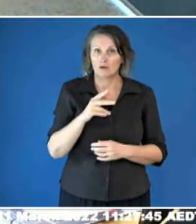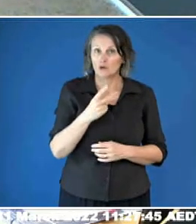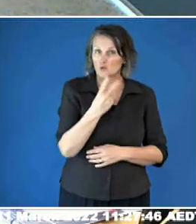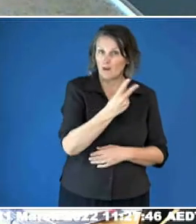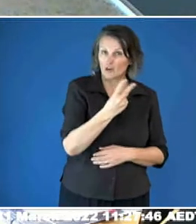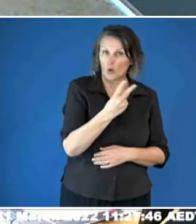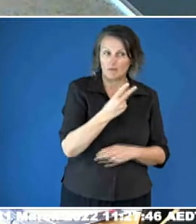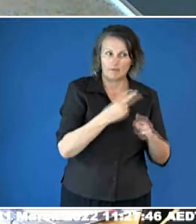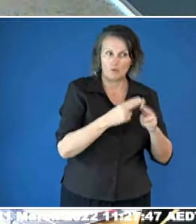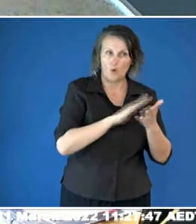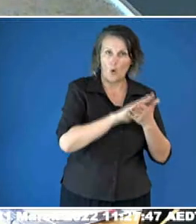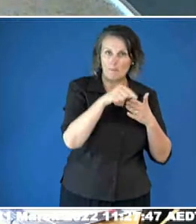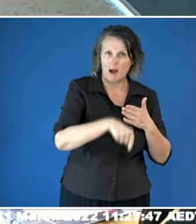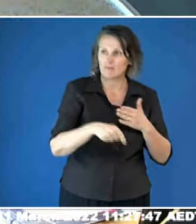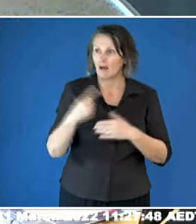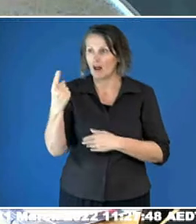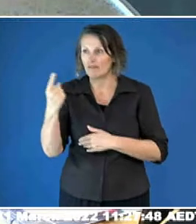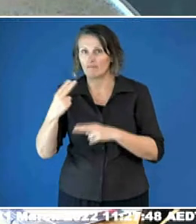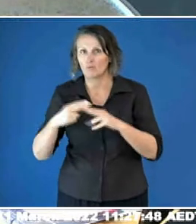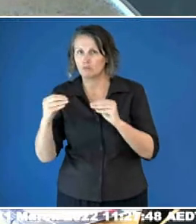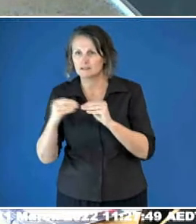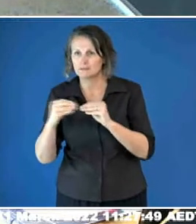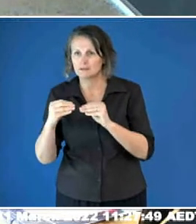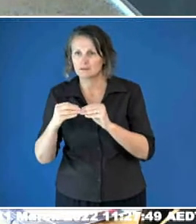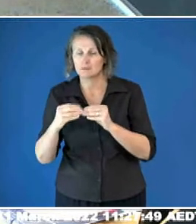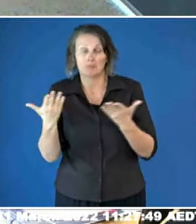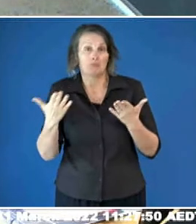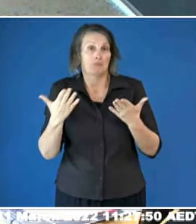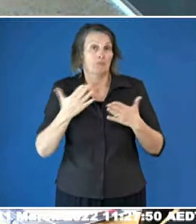Chair, I am in your hands.